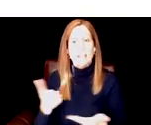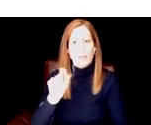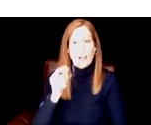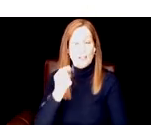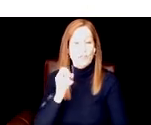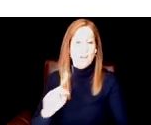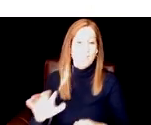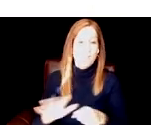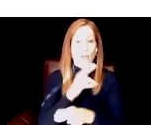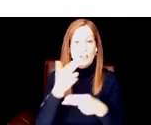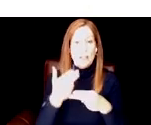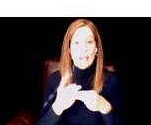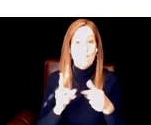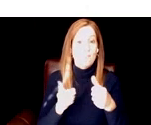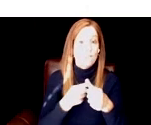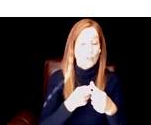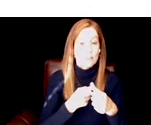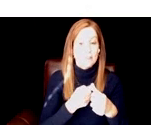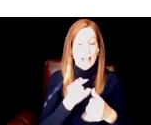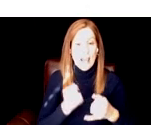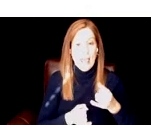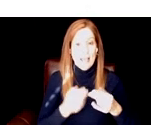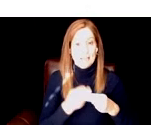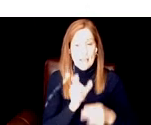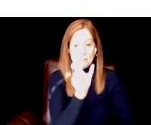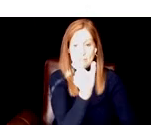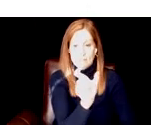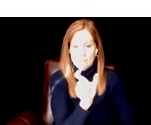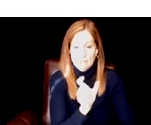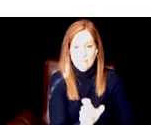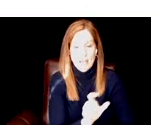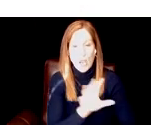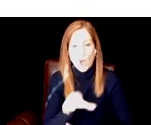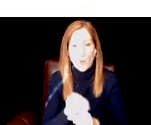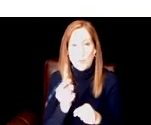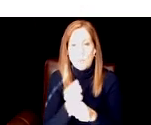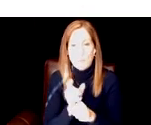and both first and last name are the inputs included along with the proper label tags for each.